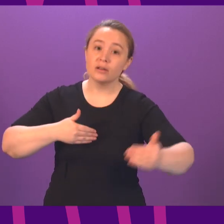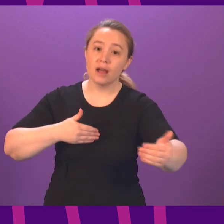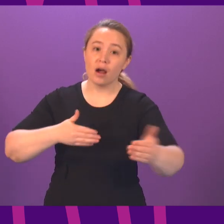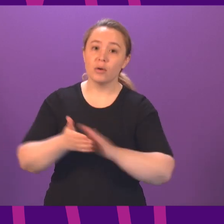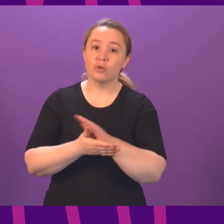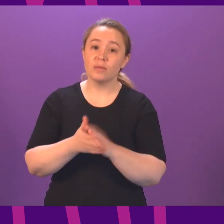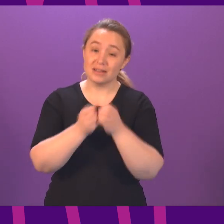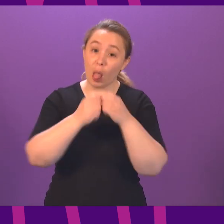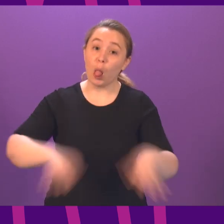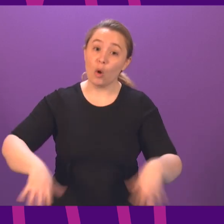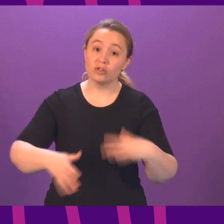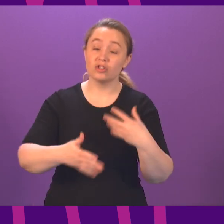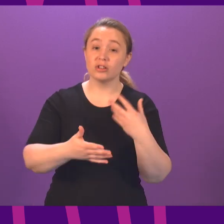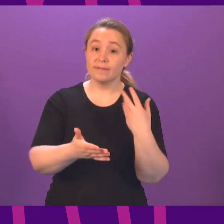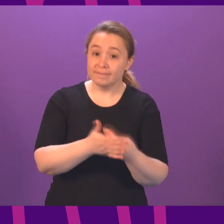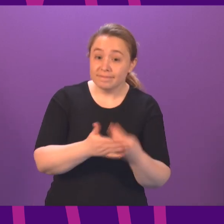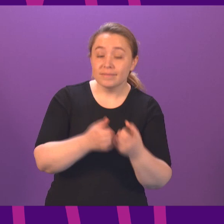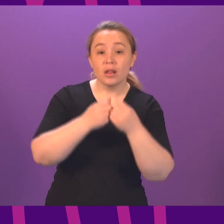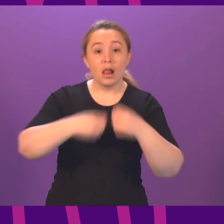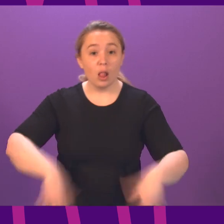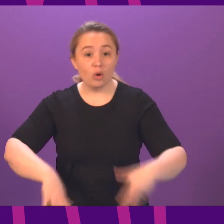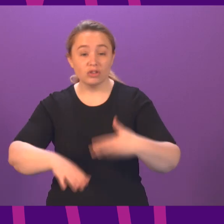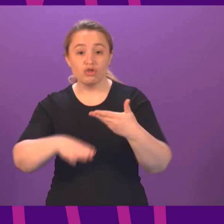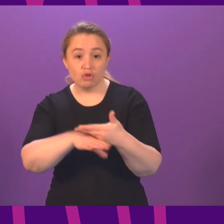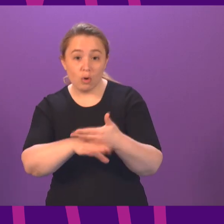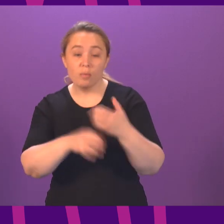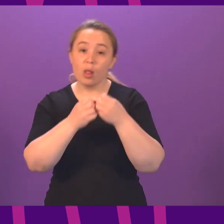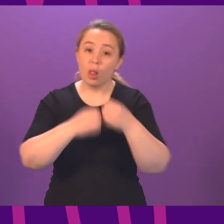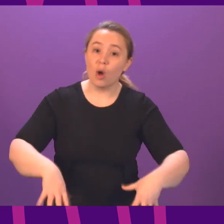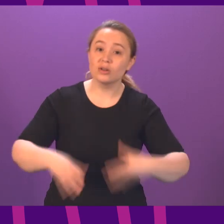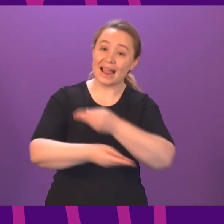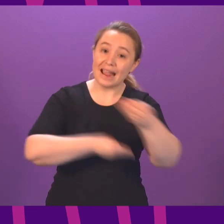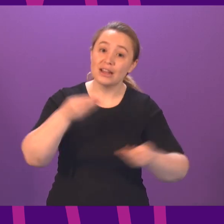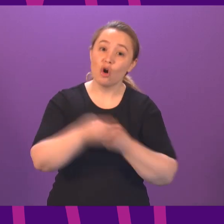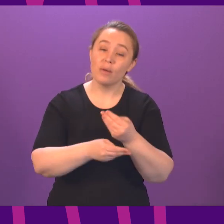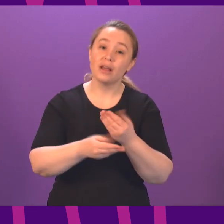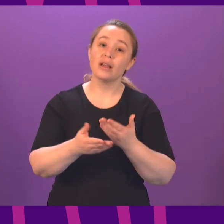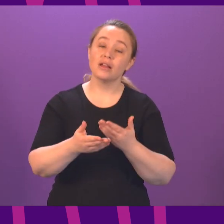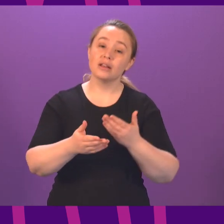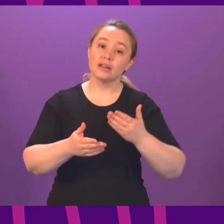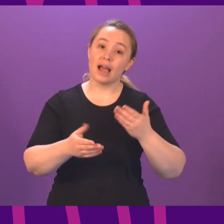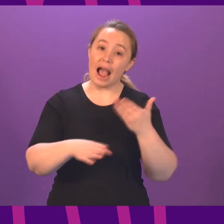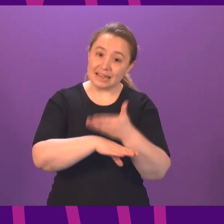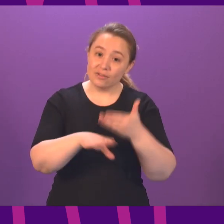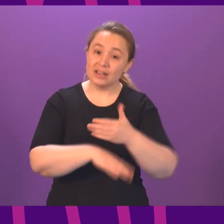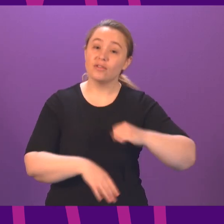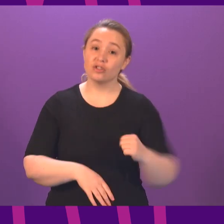terms, probably in jobs and in overall economic activity. It illustrates just how wrong-headed